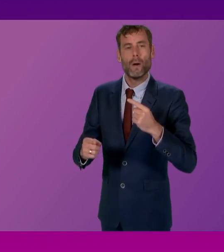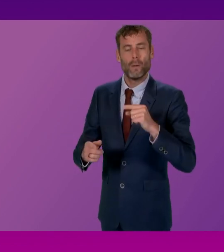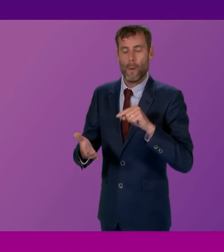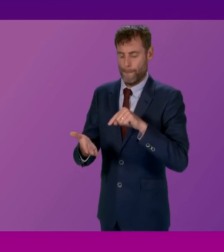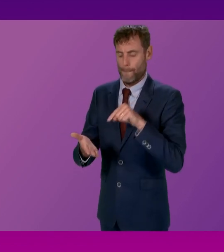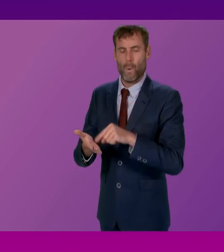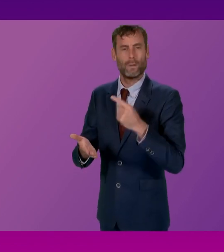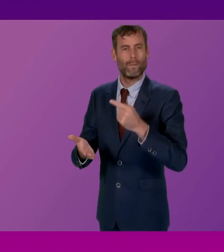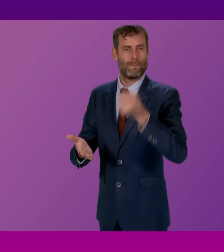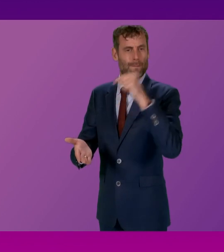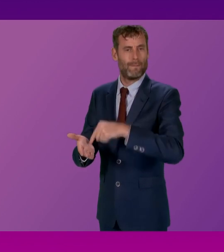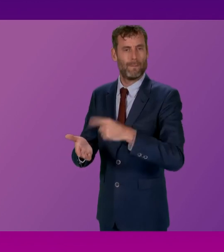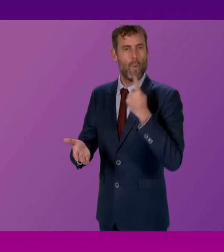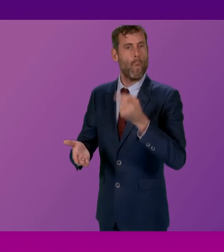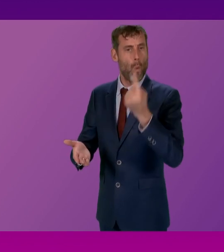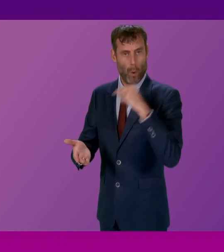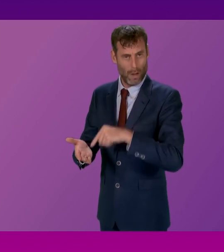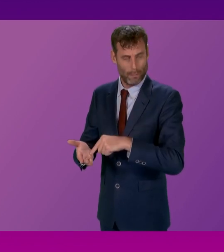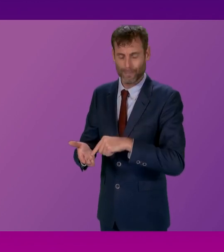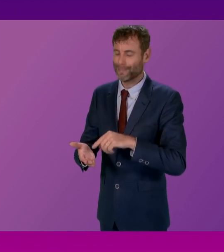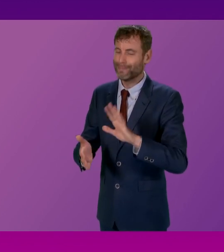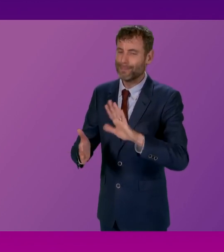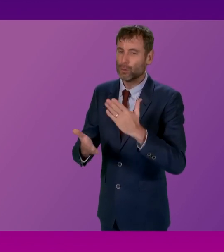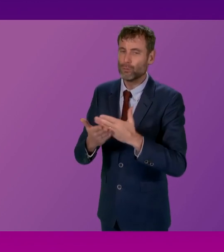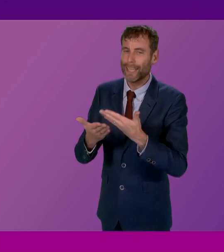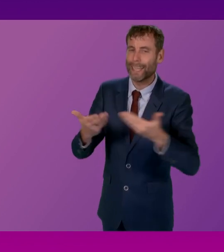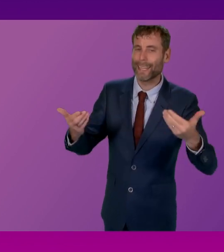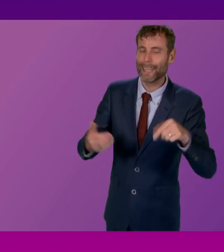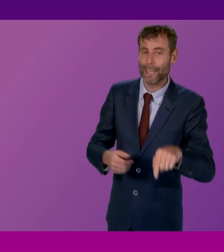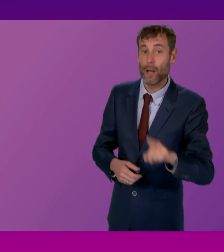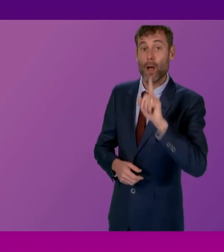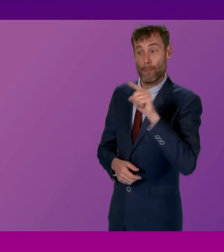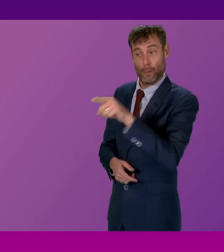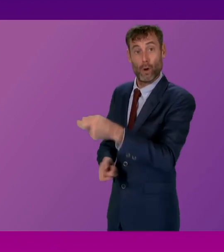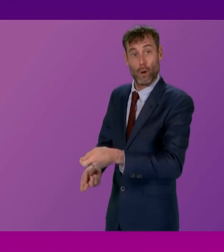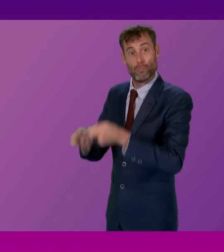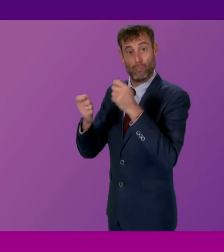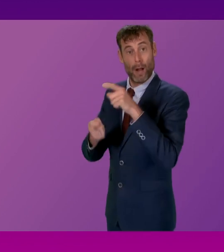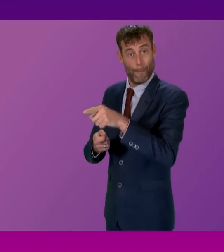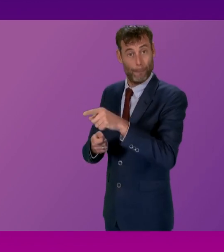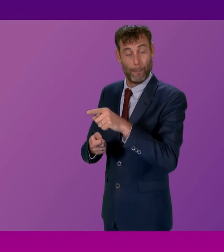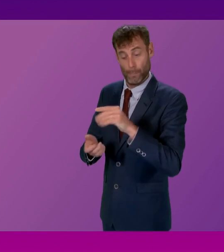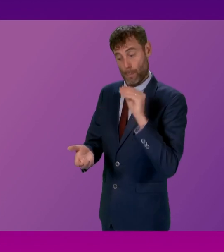Mr Ross’s comments are now on the record, and there might or might not be a response.